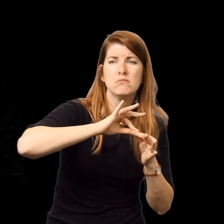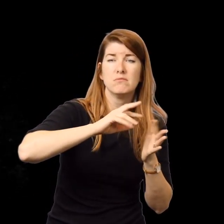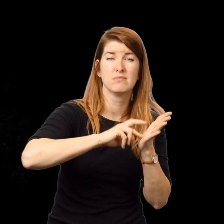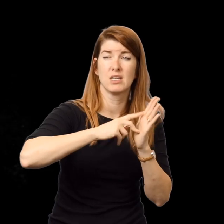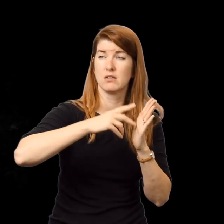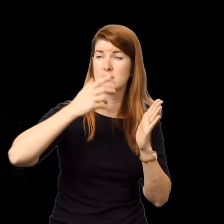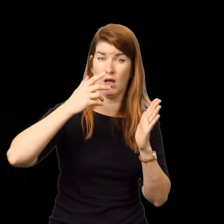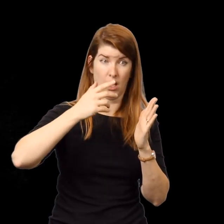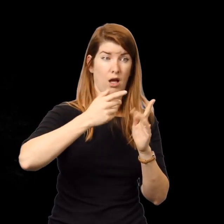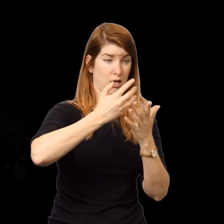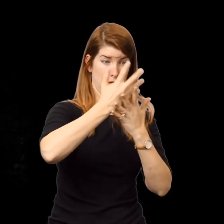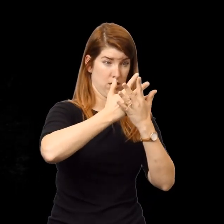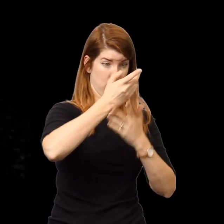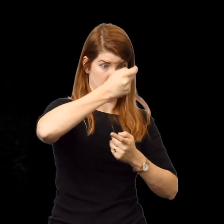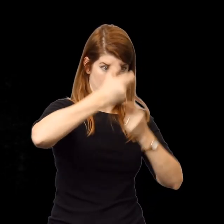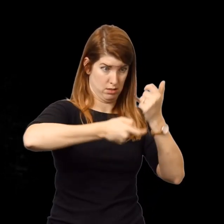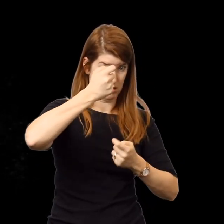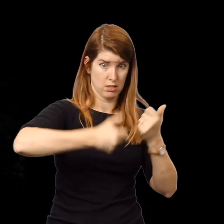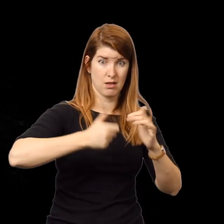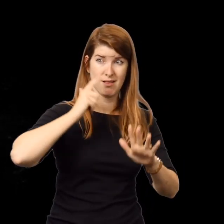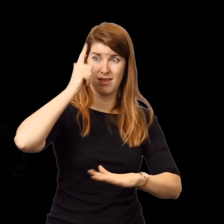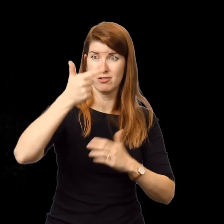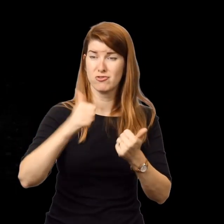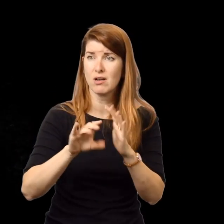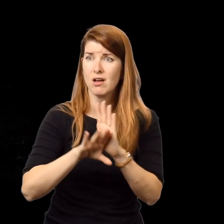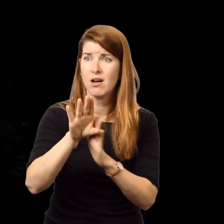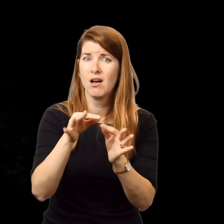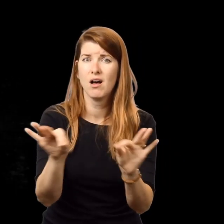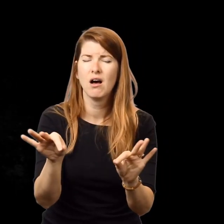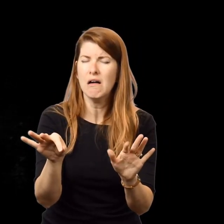and then it's extremely difficult later on to develop language.